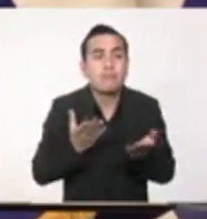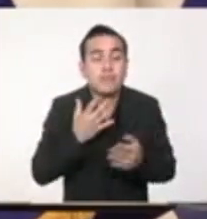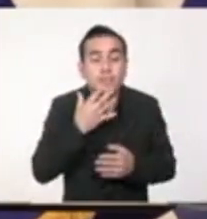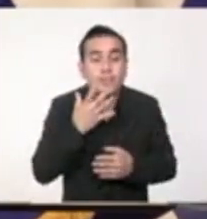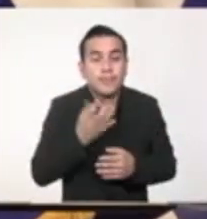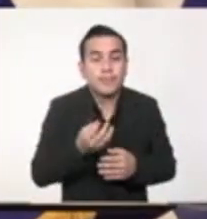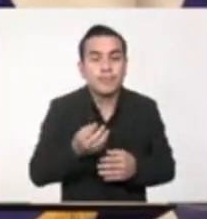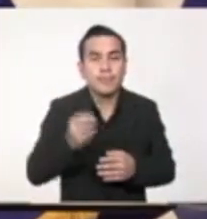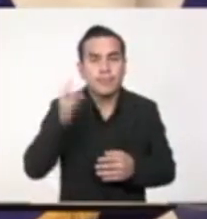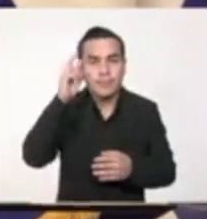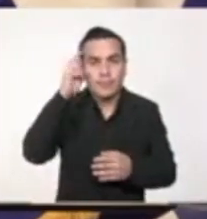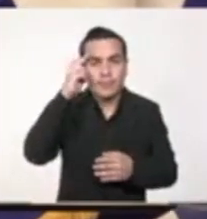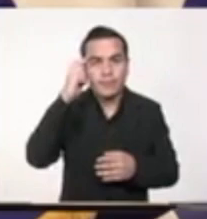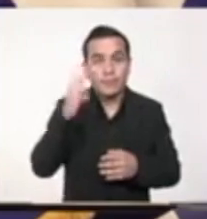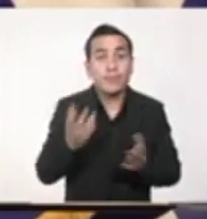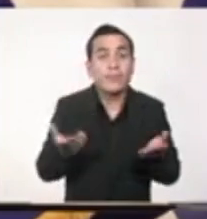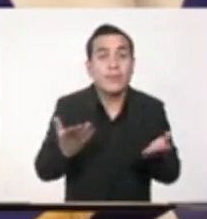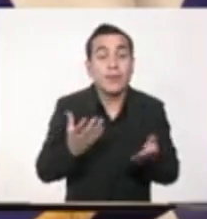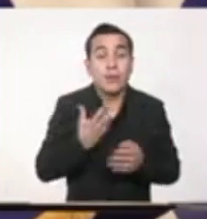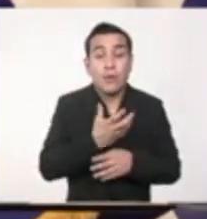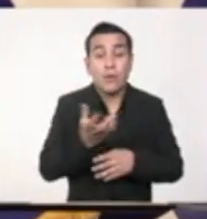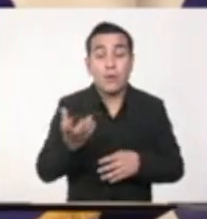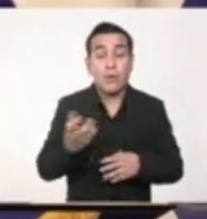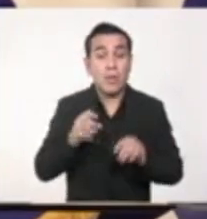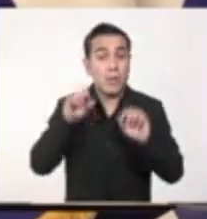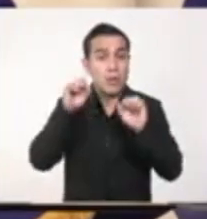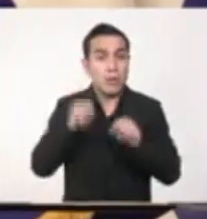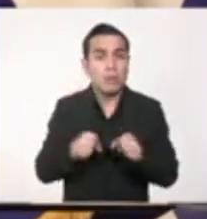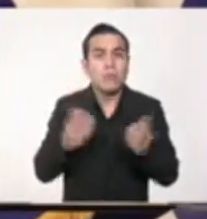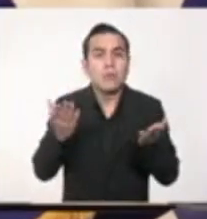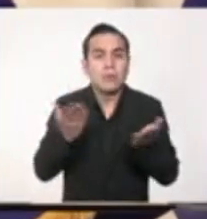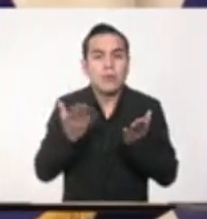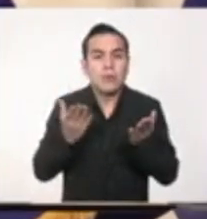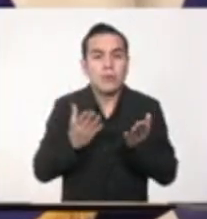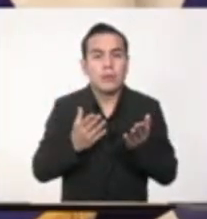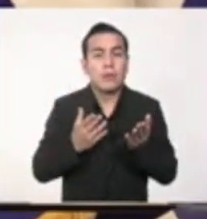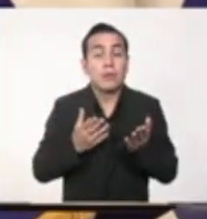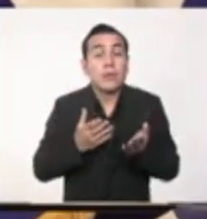what the Enrique Altamirano newspaper says , they say that you they don't have to do this, look at what Roberto says on the